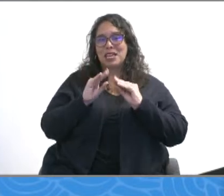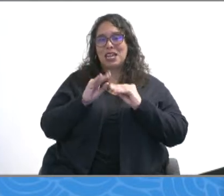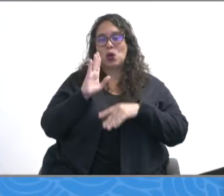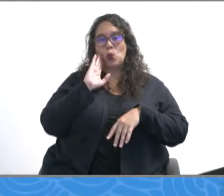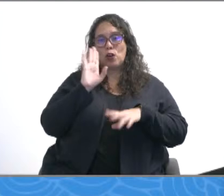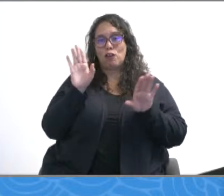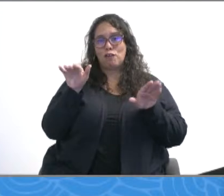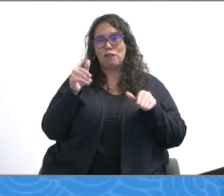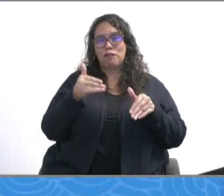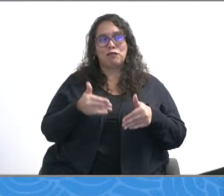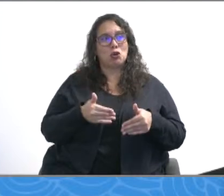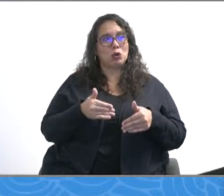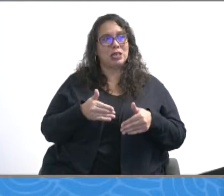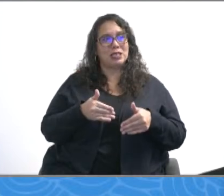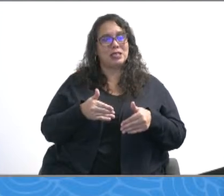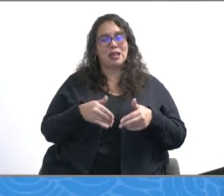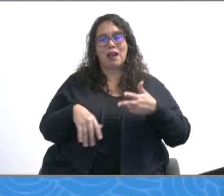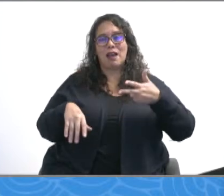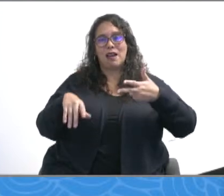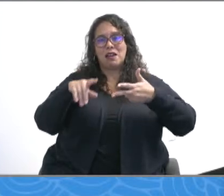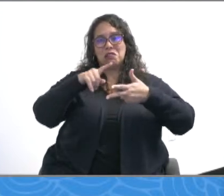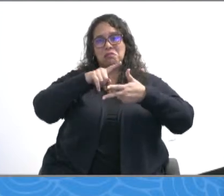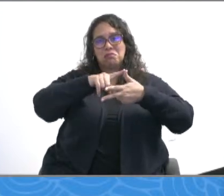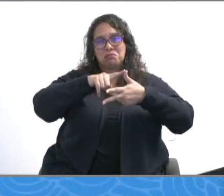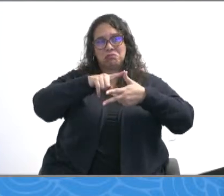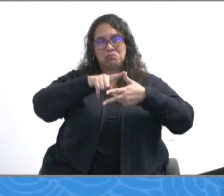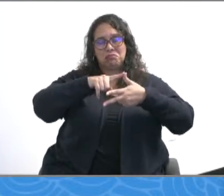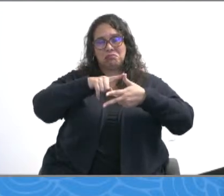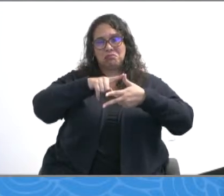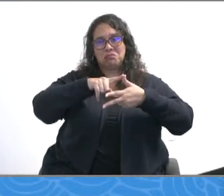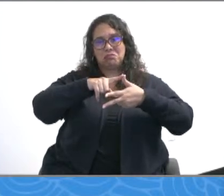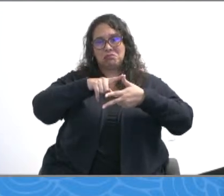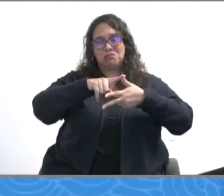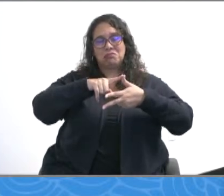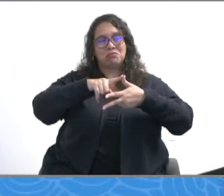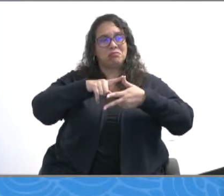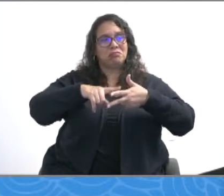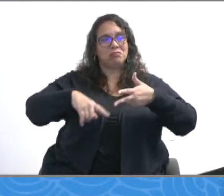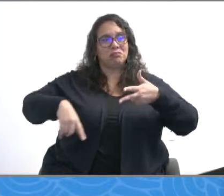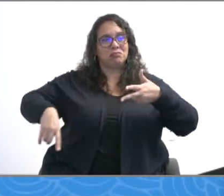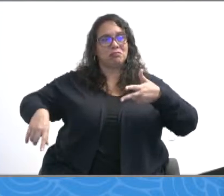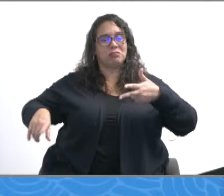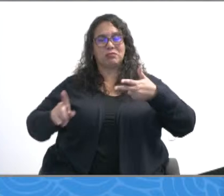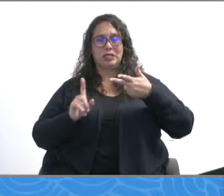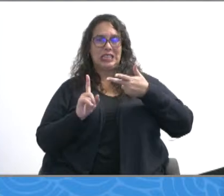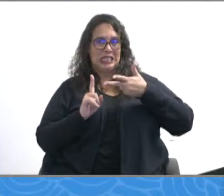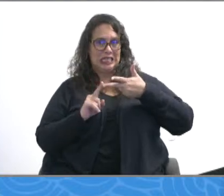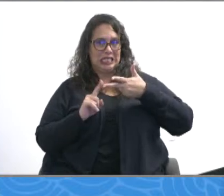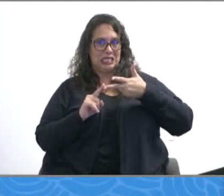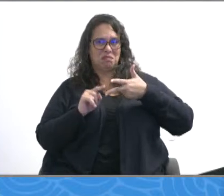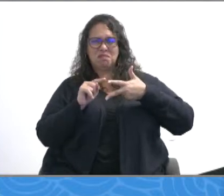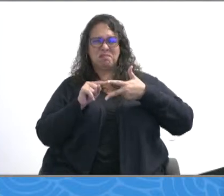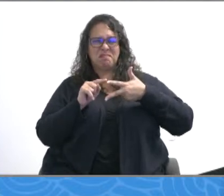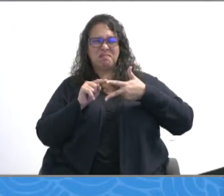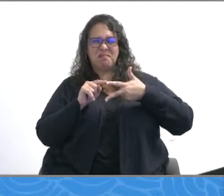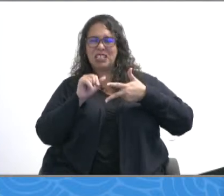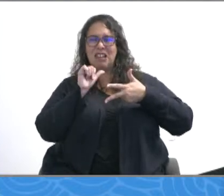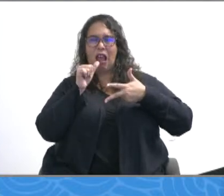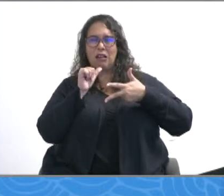which is the impact of the budget overview for parents, as well as the mid-year outcome and expenditure data